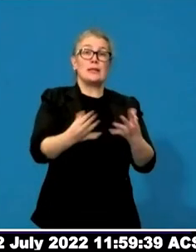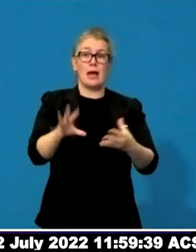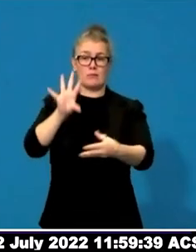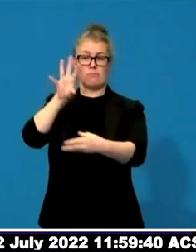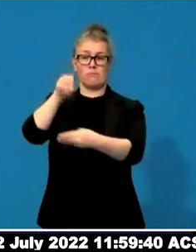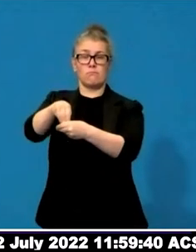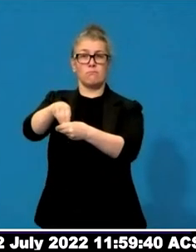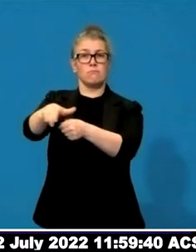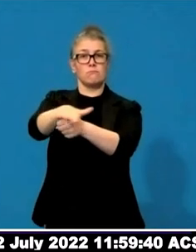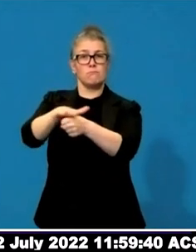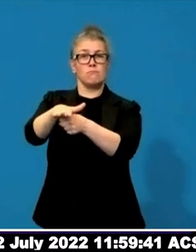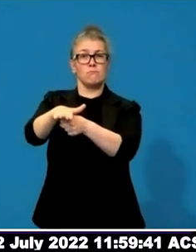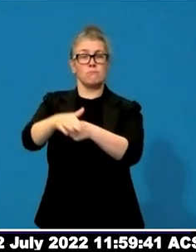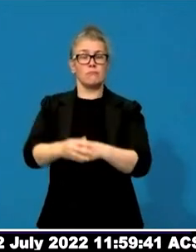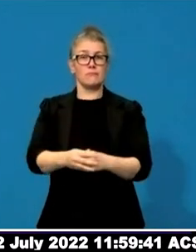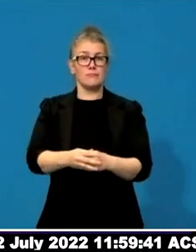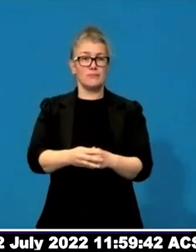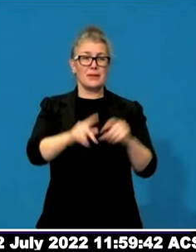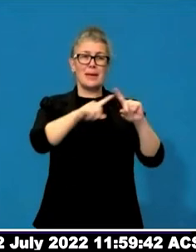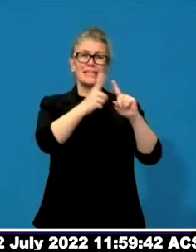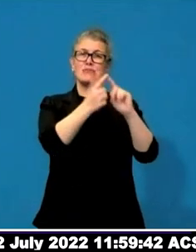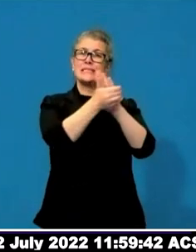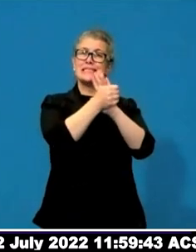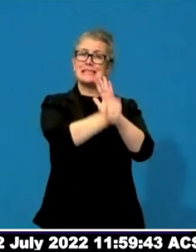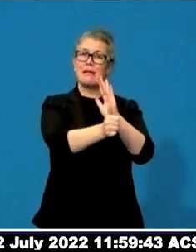The different skill levels is a matter of training,